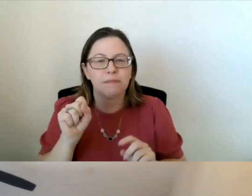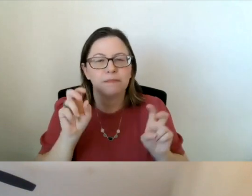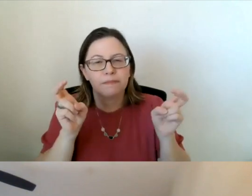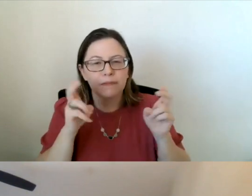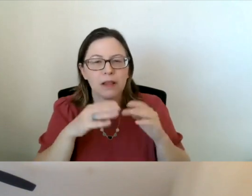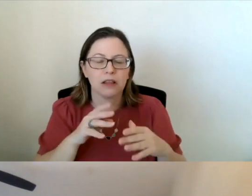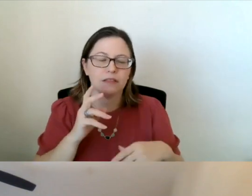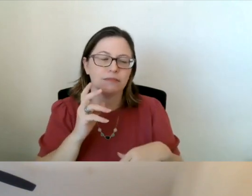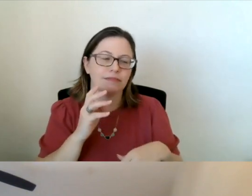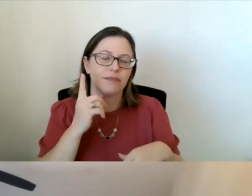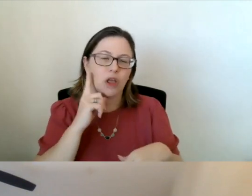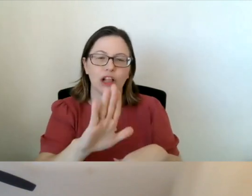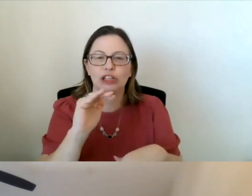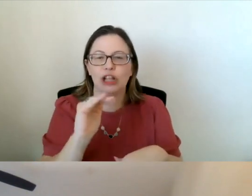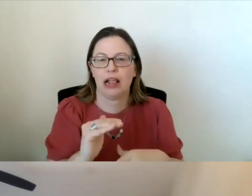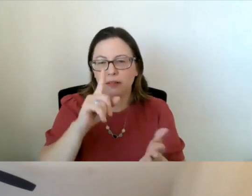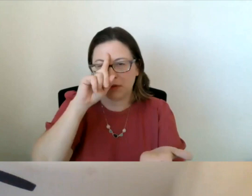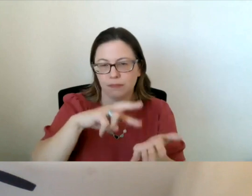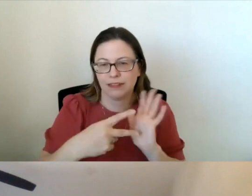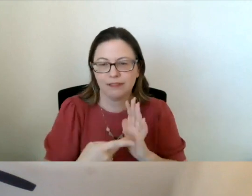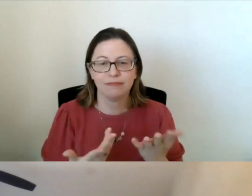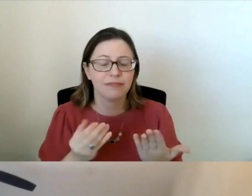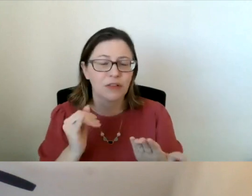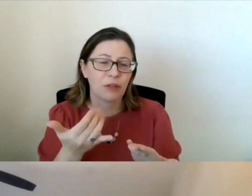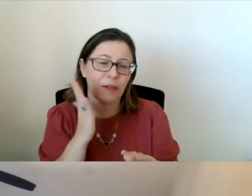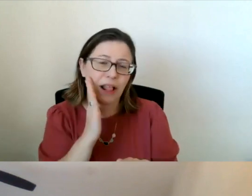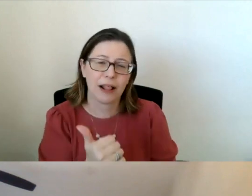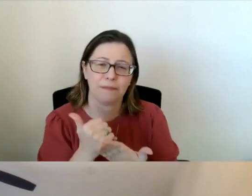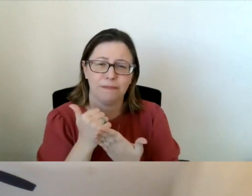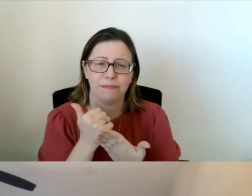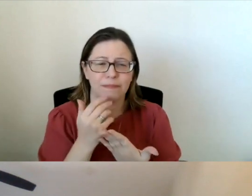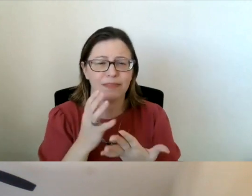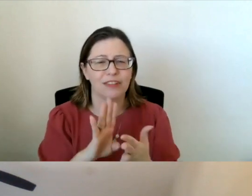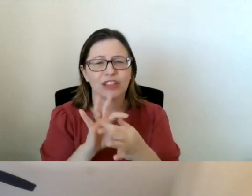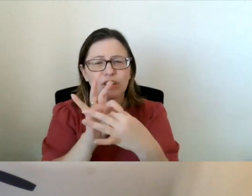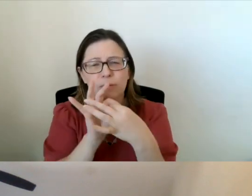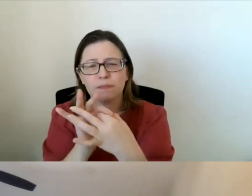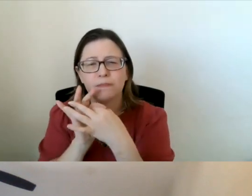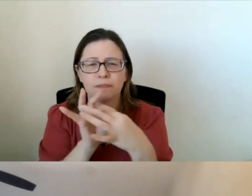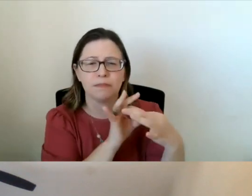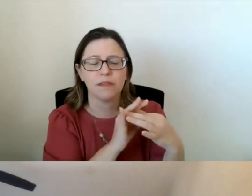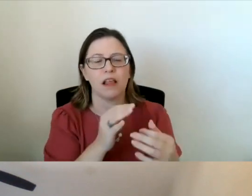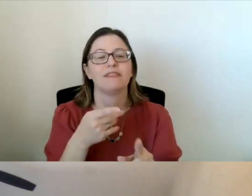up a relationship with people on the team because it's for the child's, your child's best interest